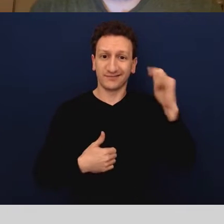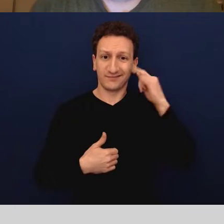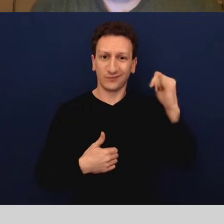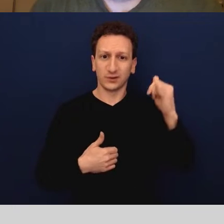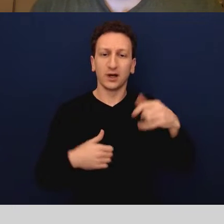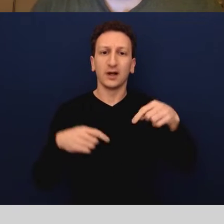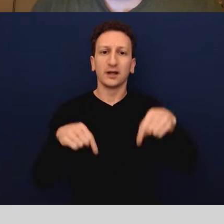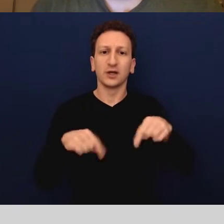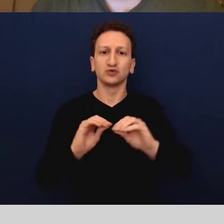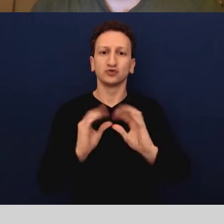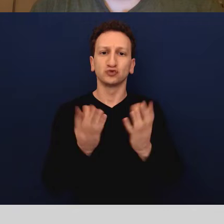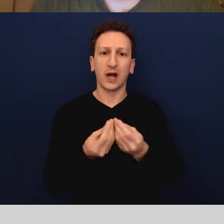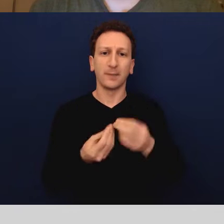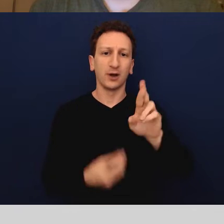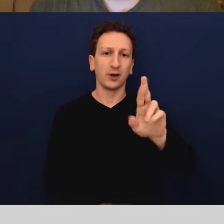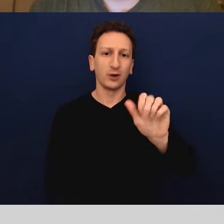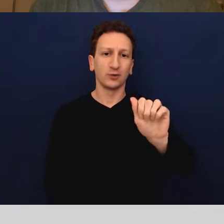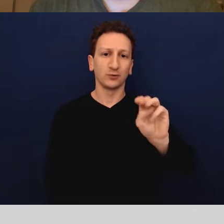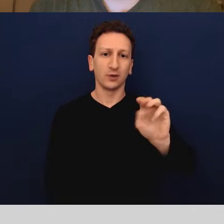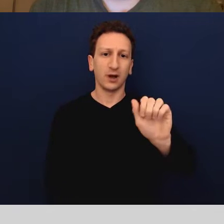which is the ancestral homeland of the Ramaytush Ohlone.